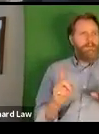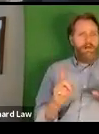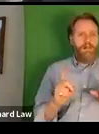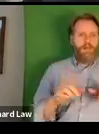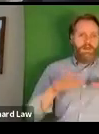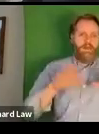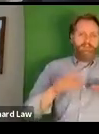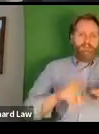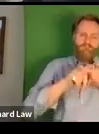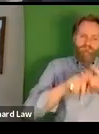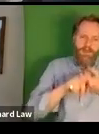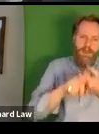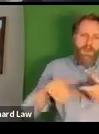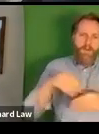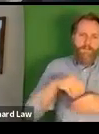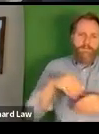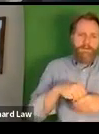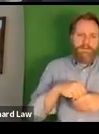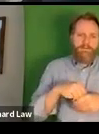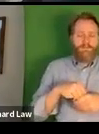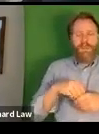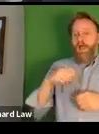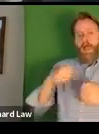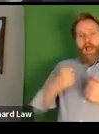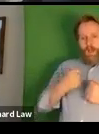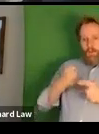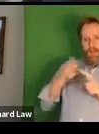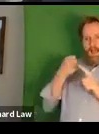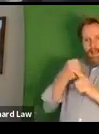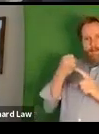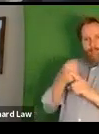not shirk from upping the ante in our campaign up to and including taking